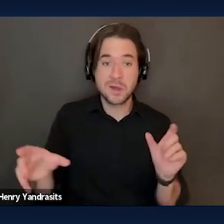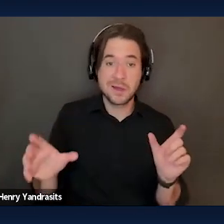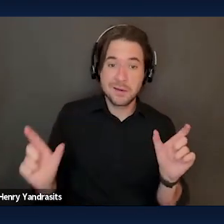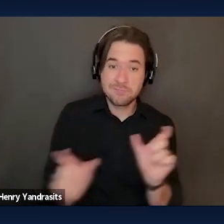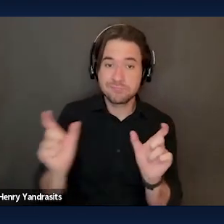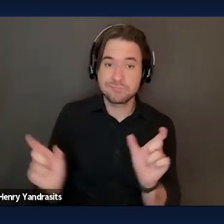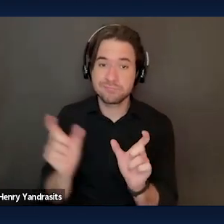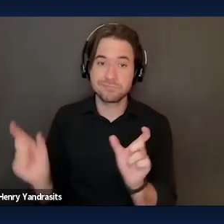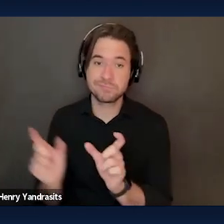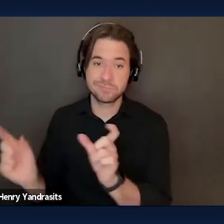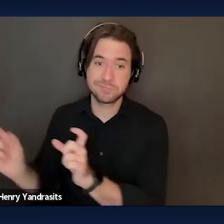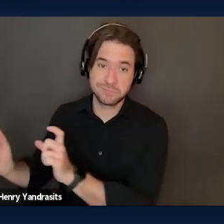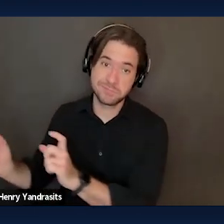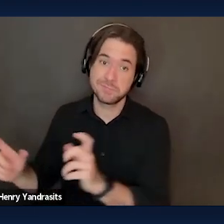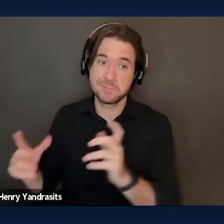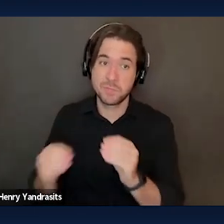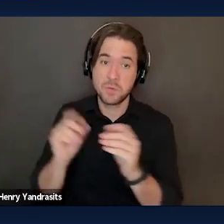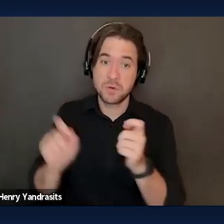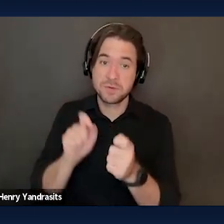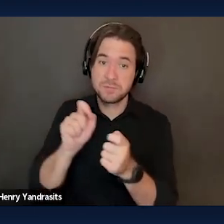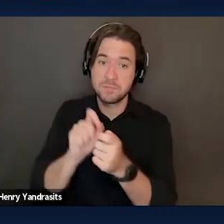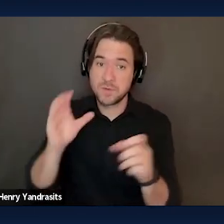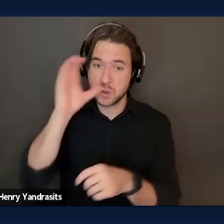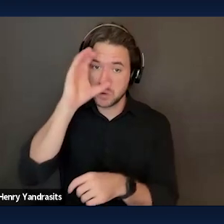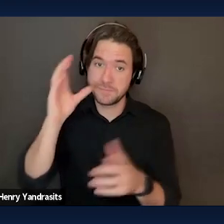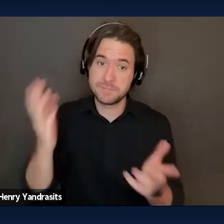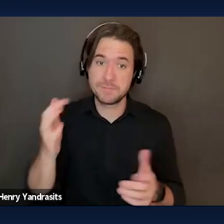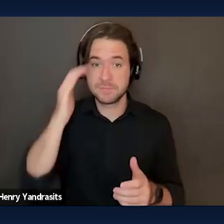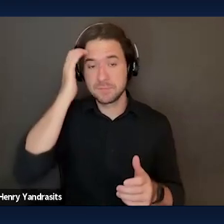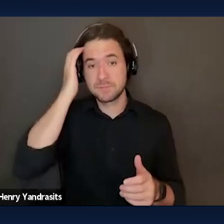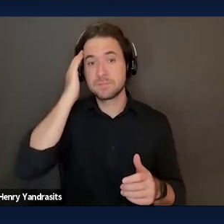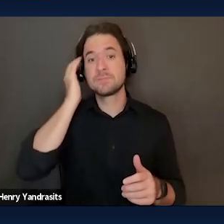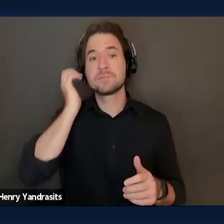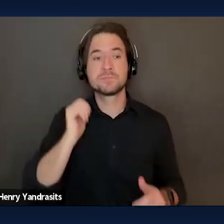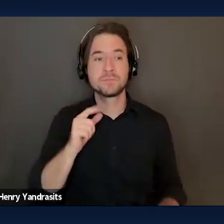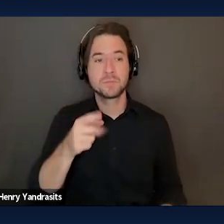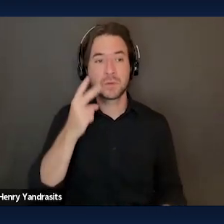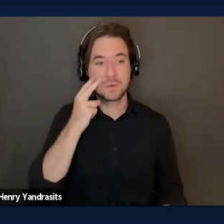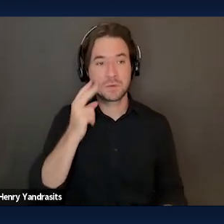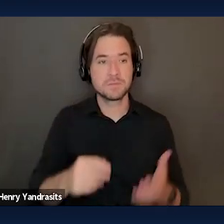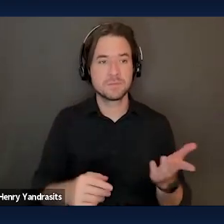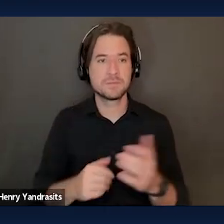And… you would see that…